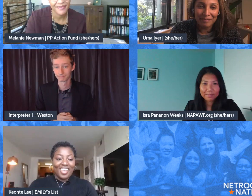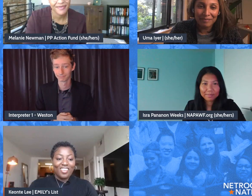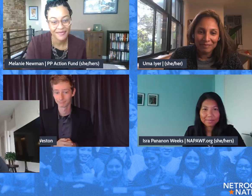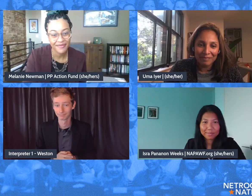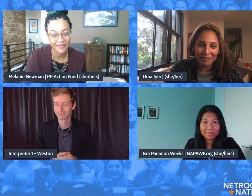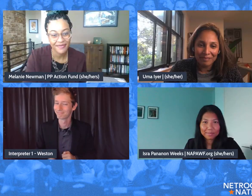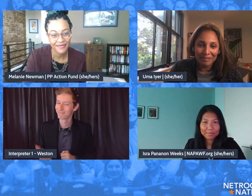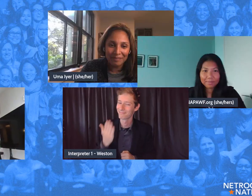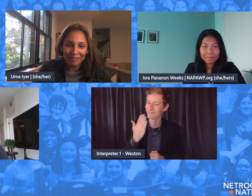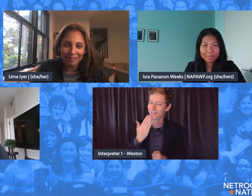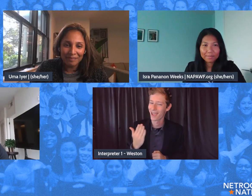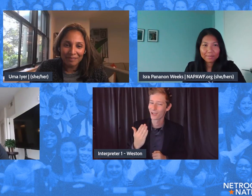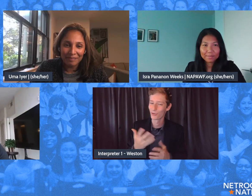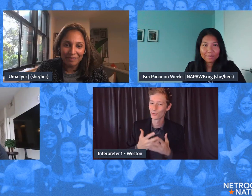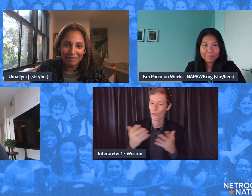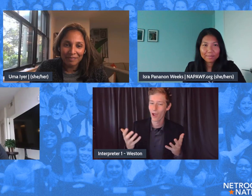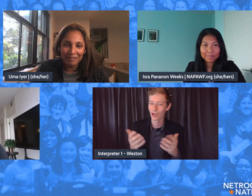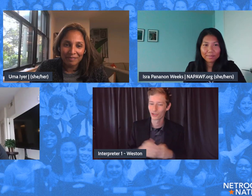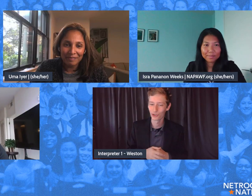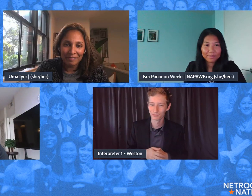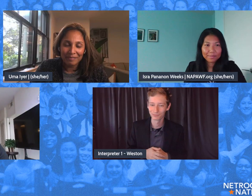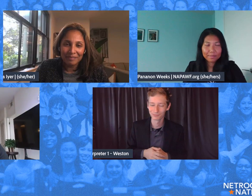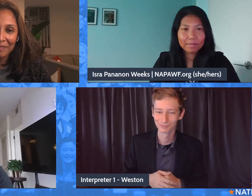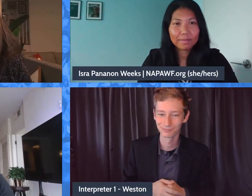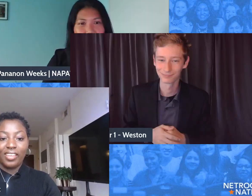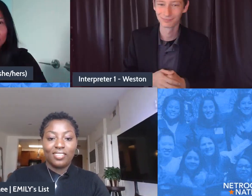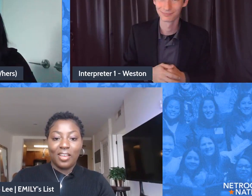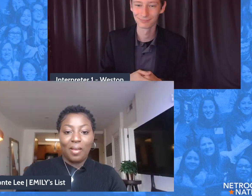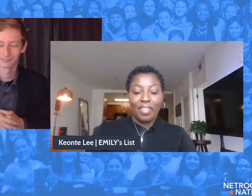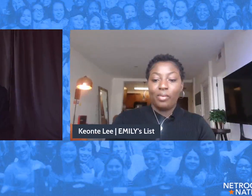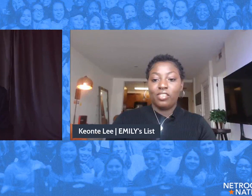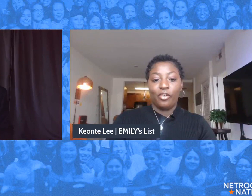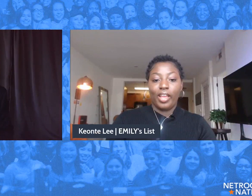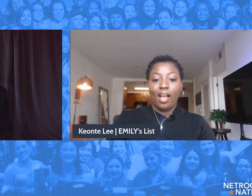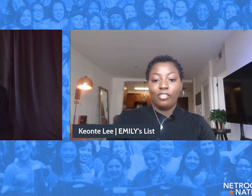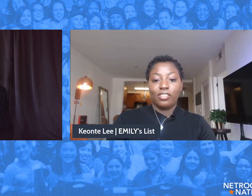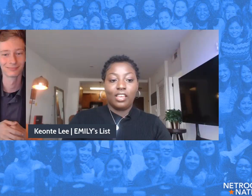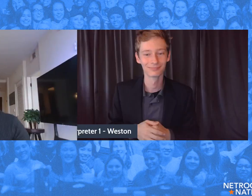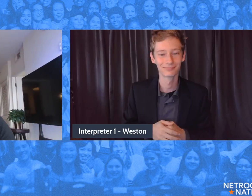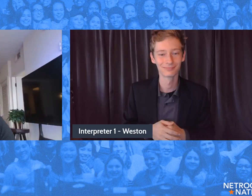Thank you so much, Johanna, and to all of the panelists, that was a great conversation.